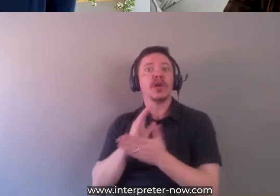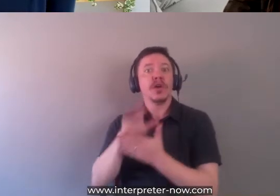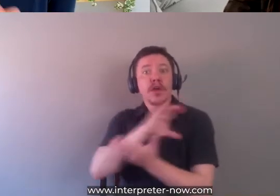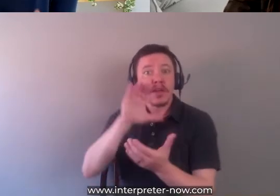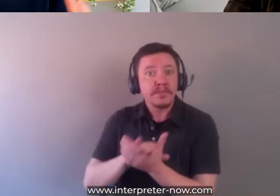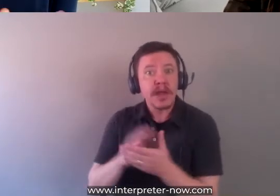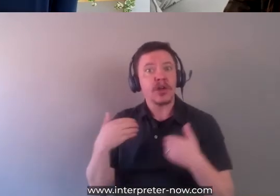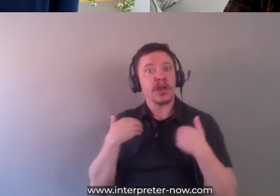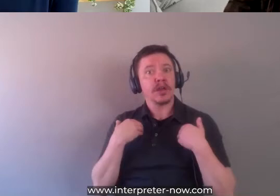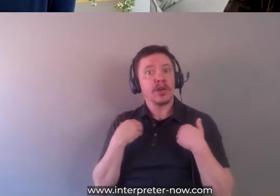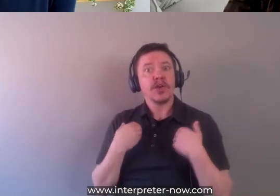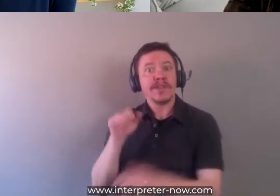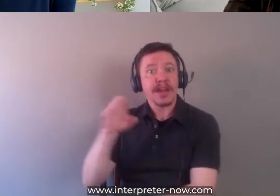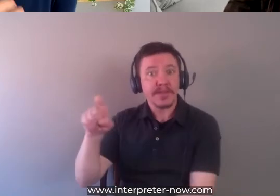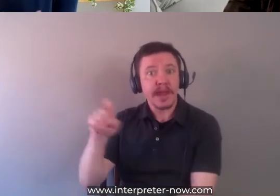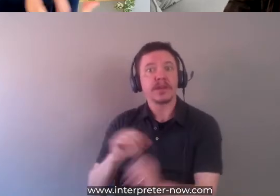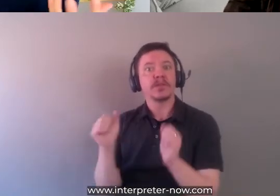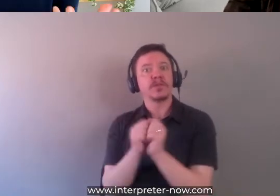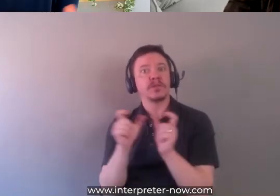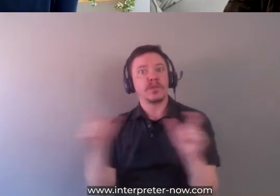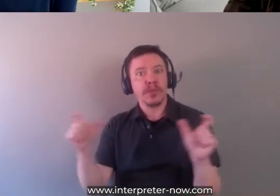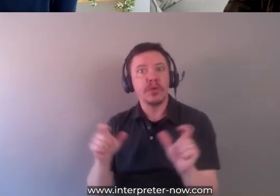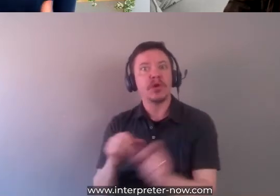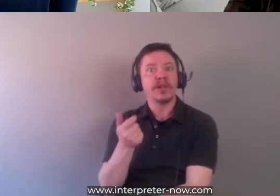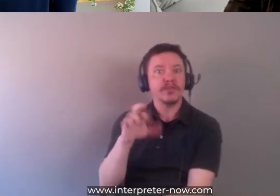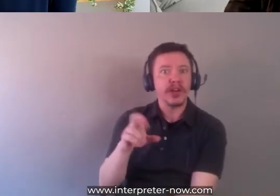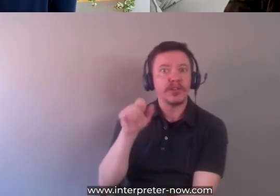the same sex or gender, the right to marry people of different races, and potentially